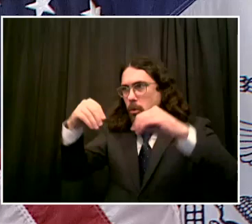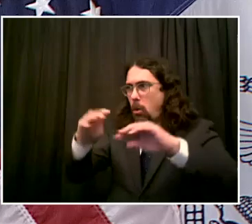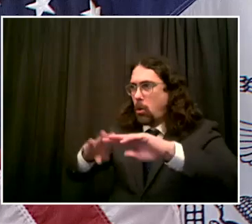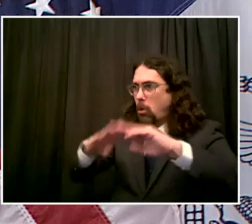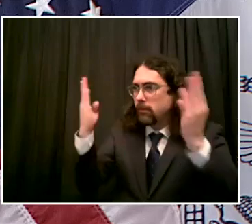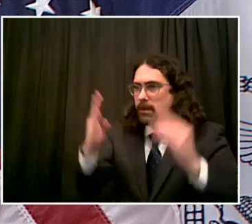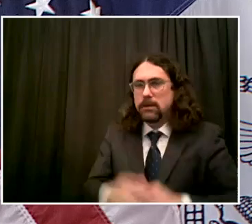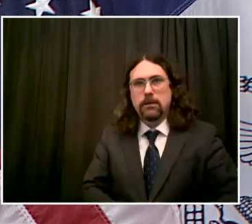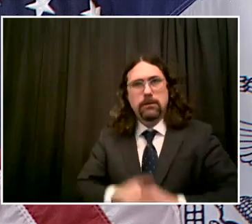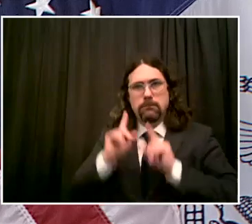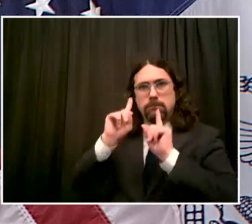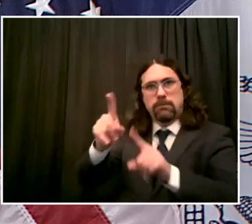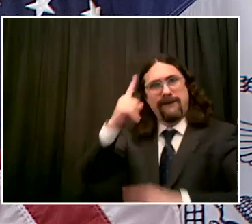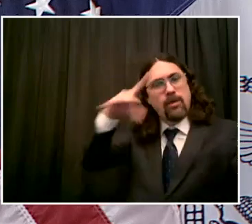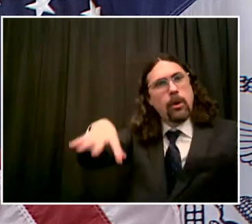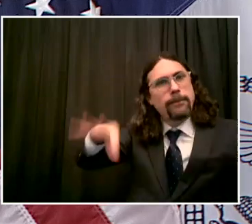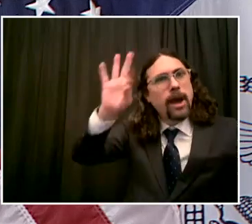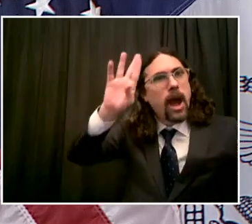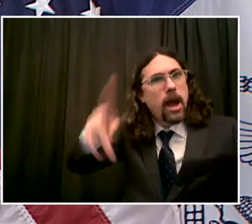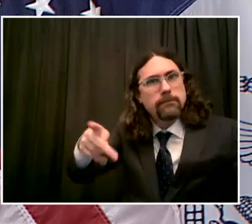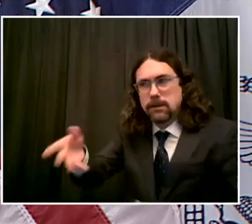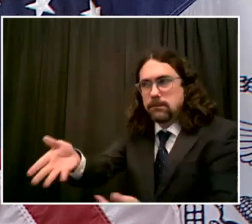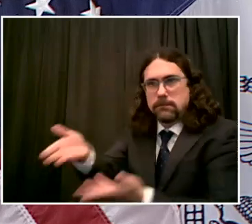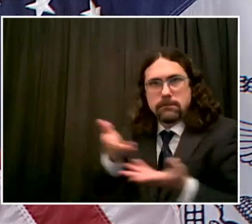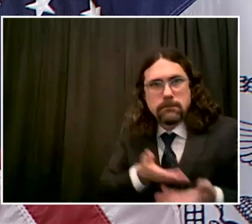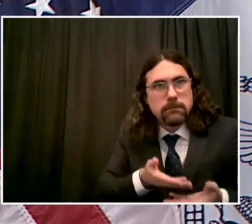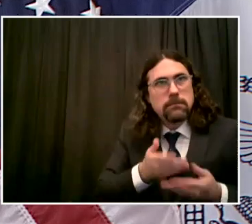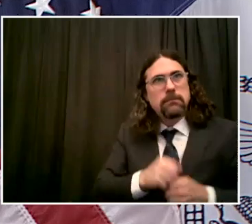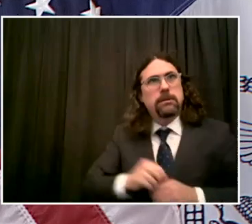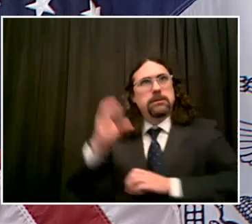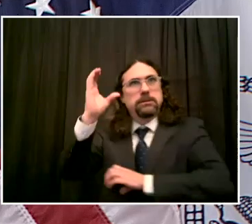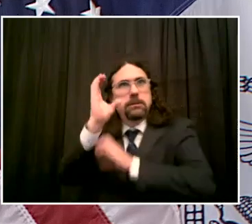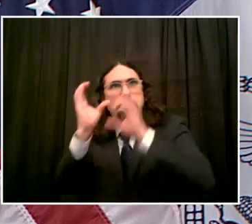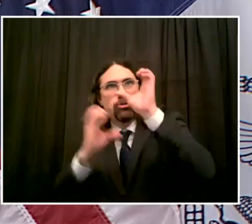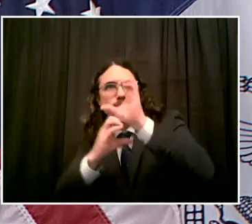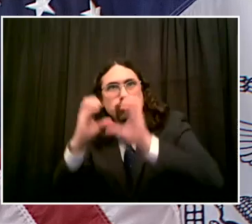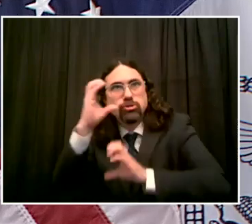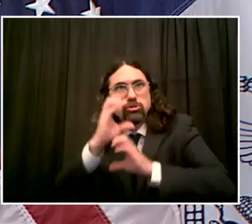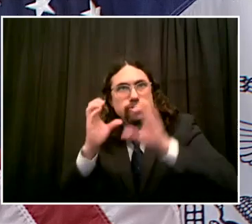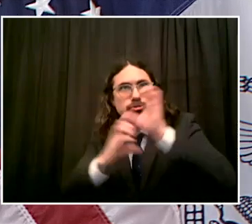IF WE DO THINGS RIGHT, I'M WORRIED ABOUT THE HEALTH IMPACT